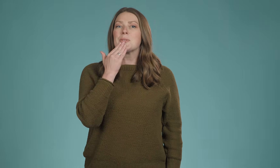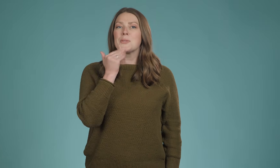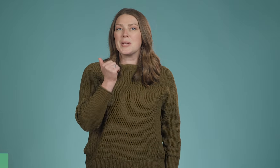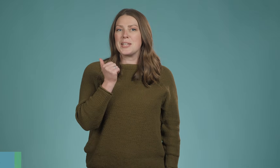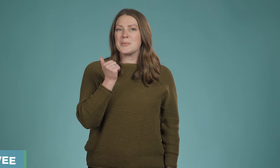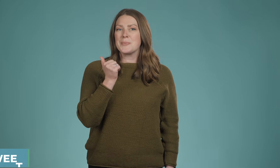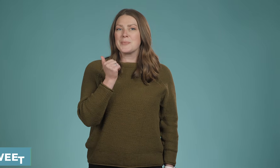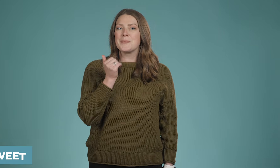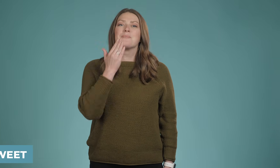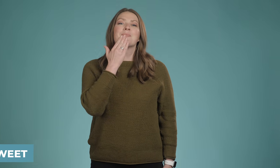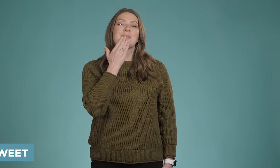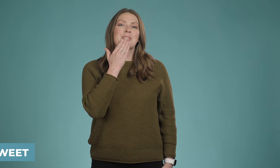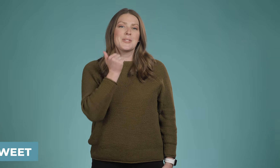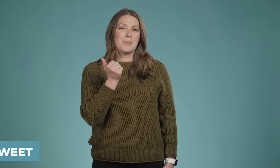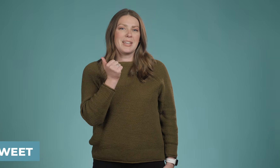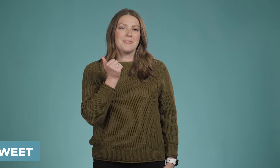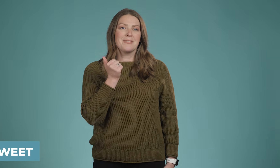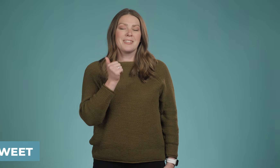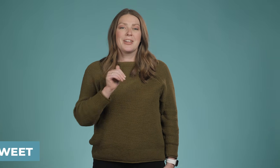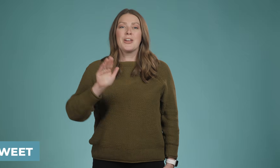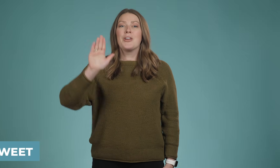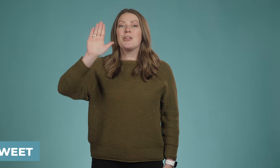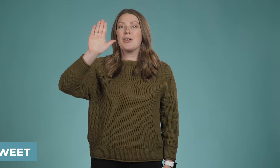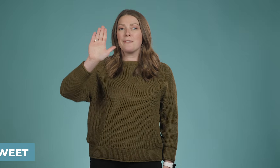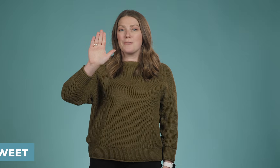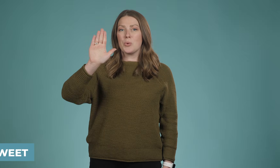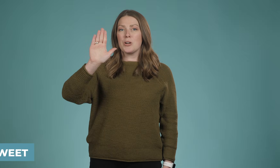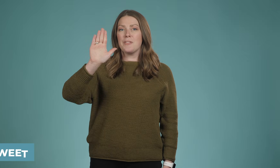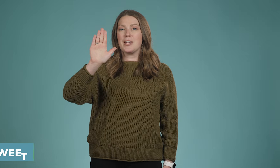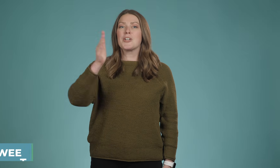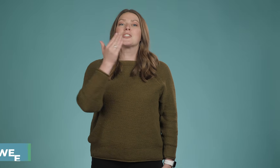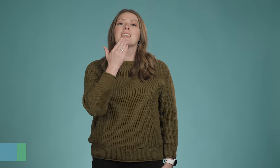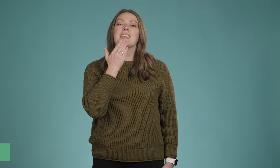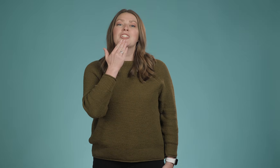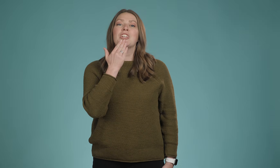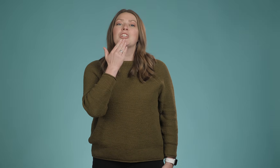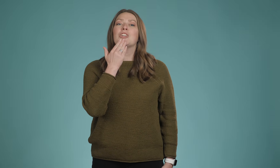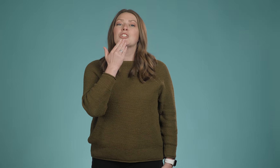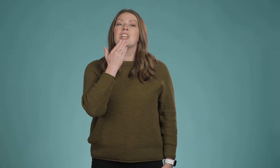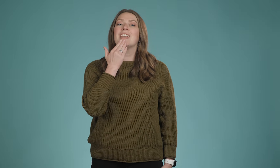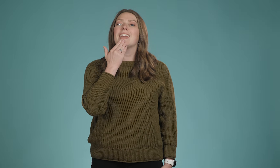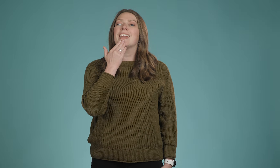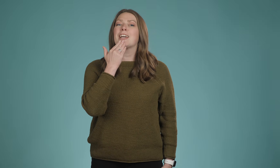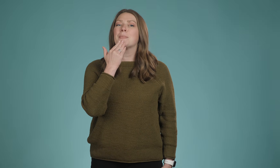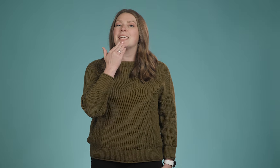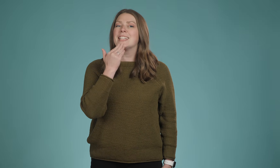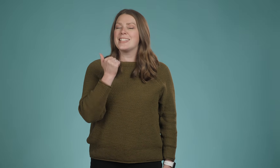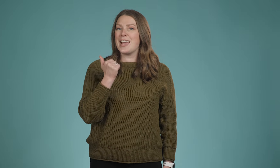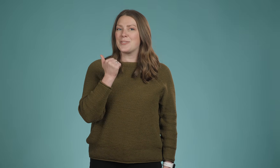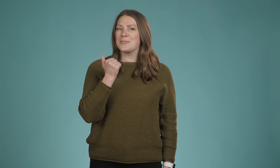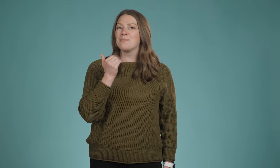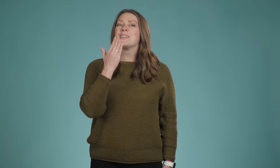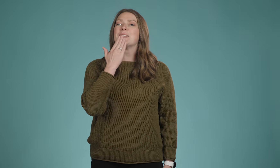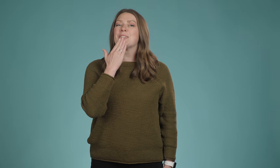Sweet. Sweet. You have four fingers touching your chin and coming down.